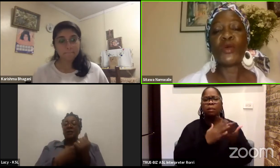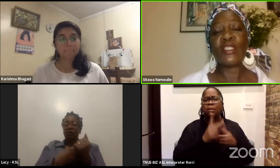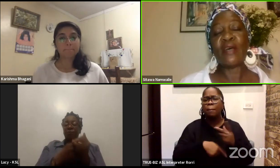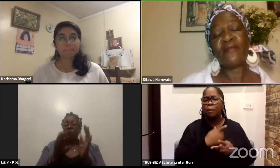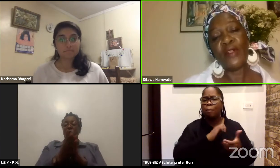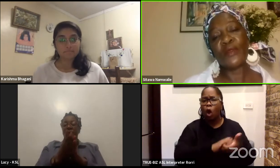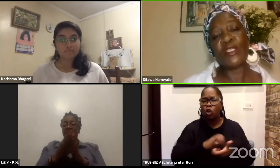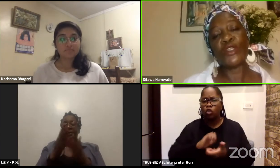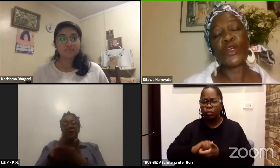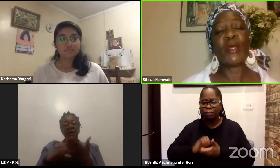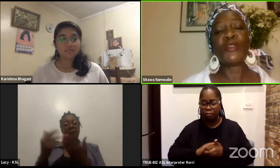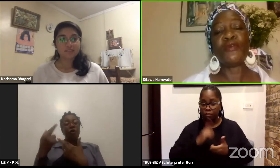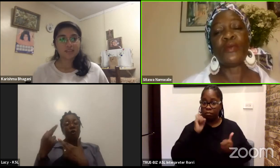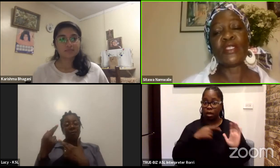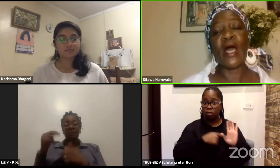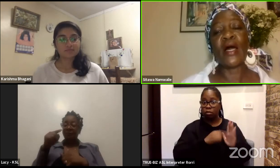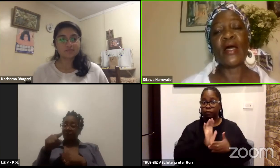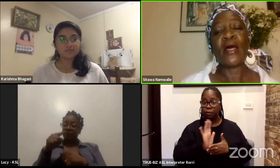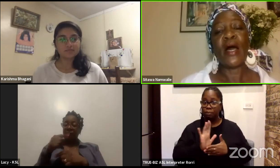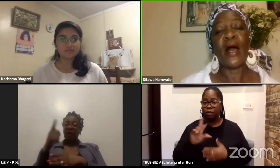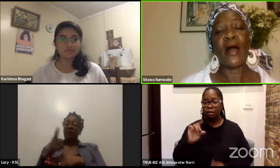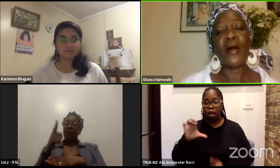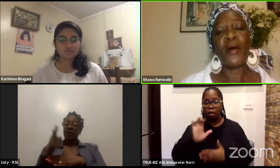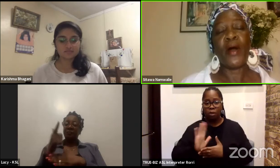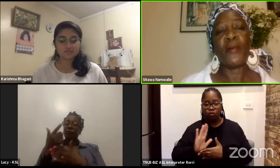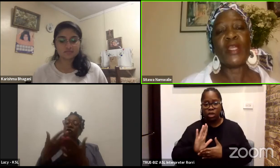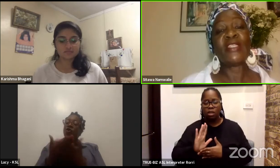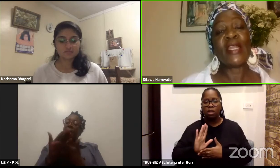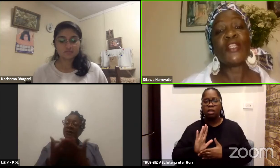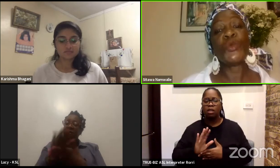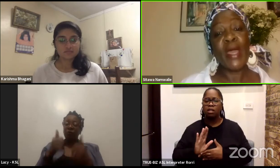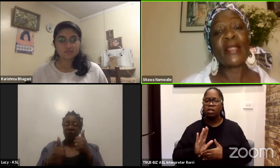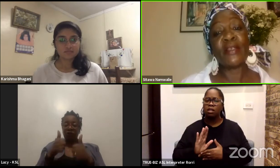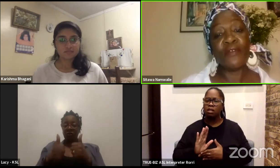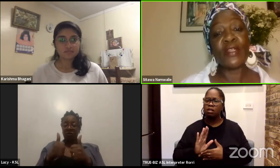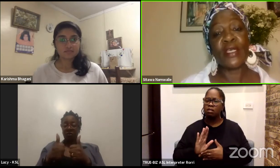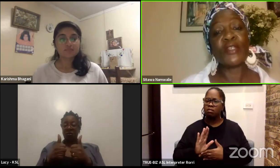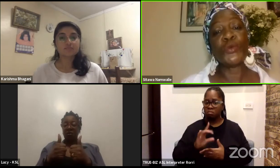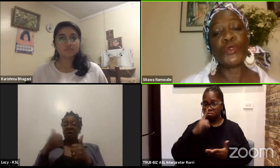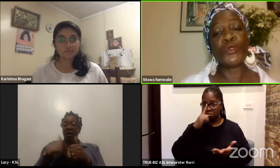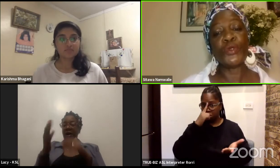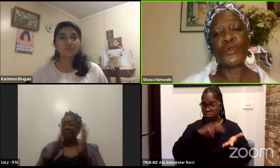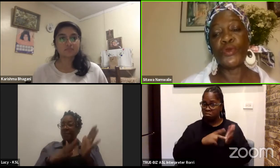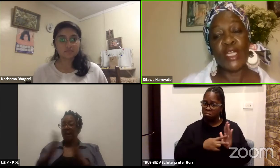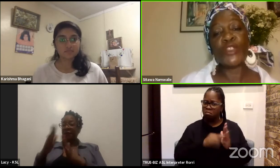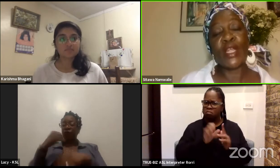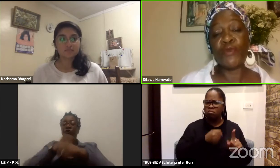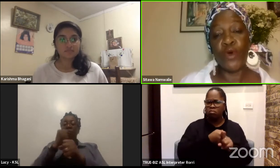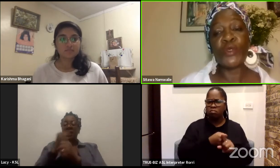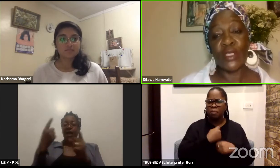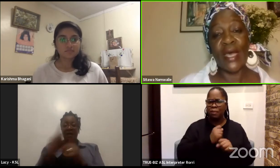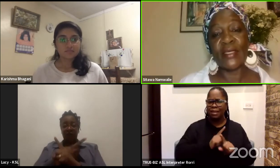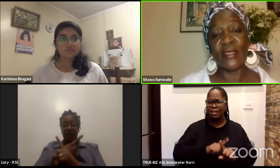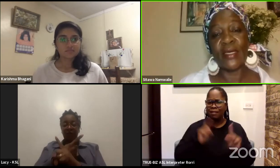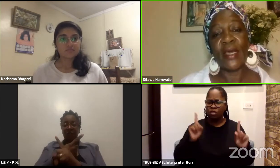because these are films, these are documentary films that are intended to make a difference and to really transform society.